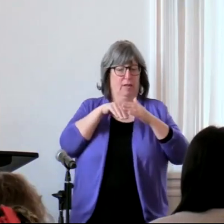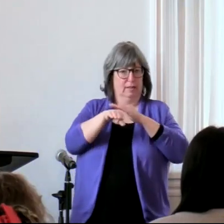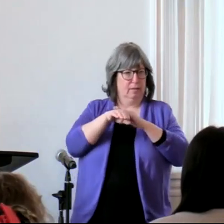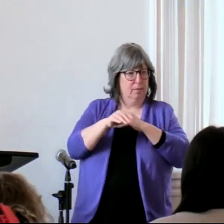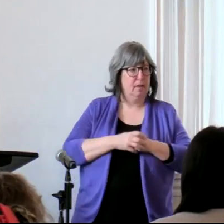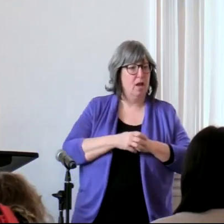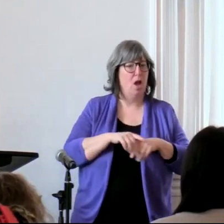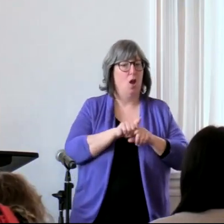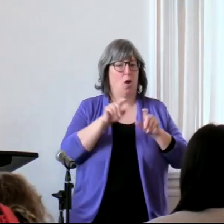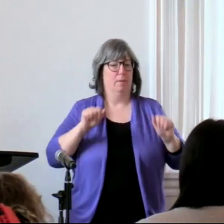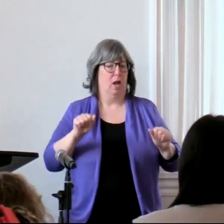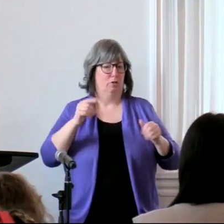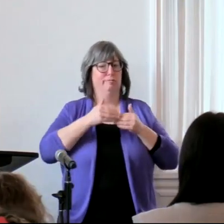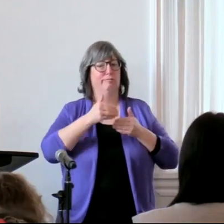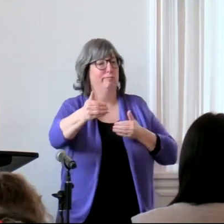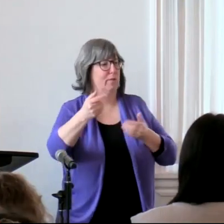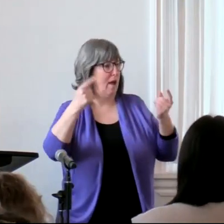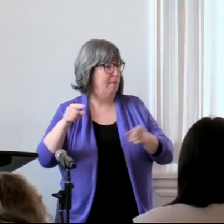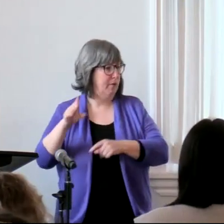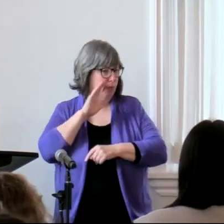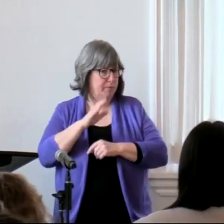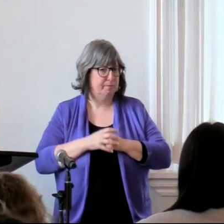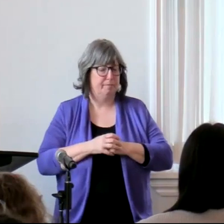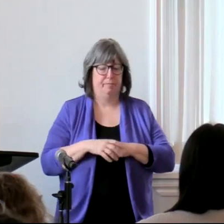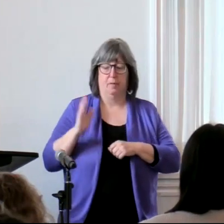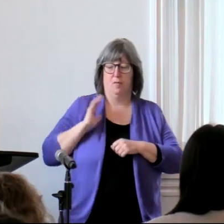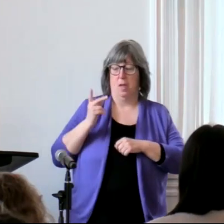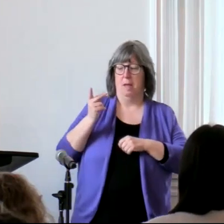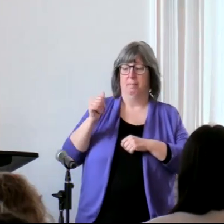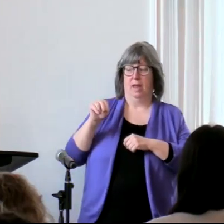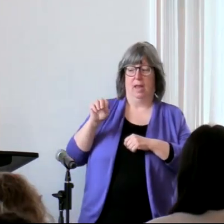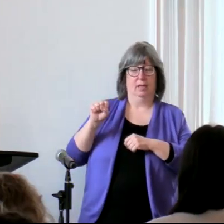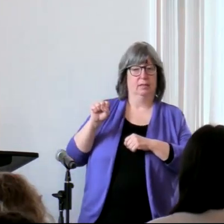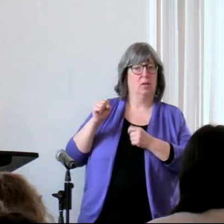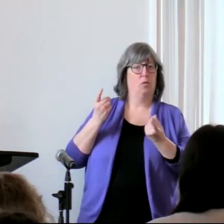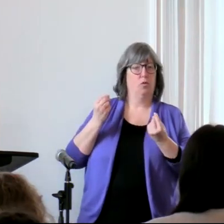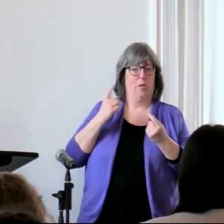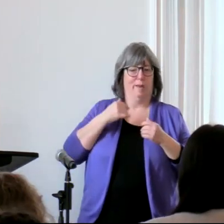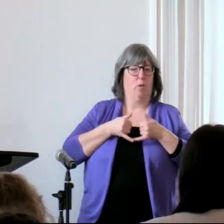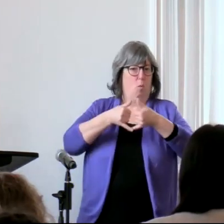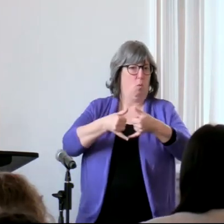and the potential of things to come. Formerly PAANS achieves this with the presentation of today's awards,